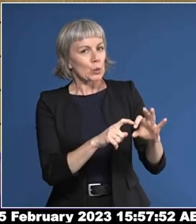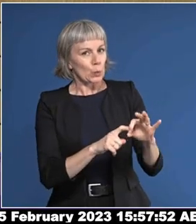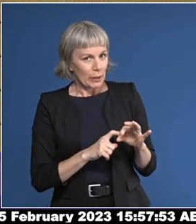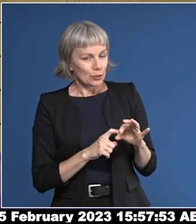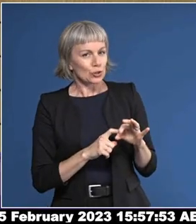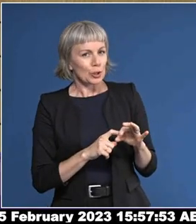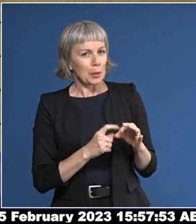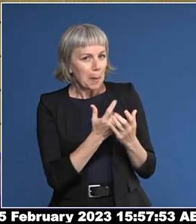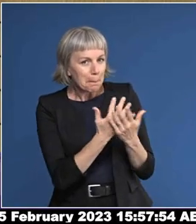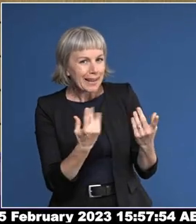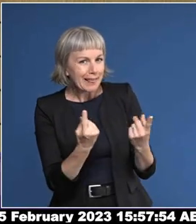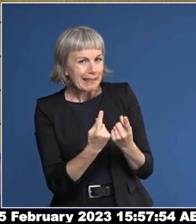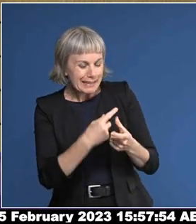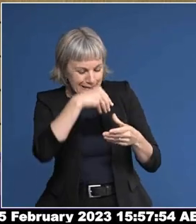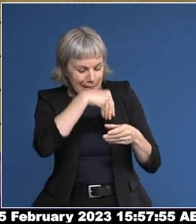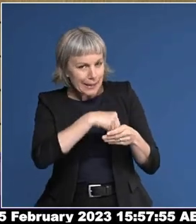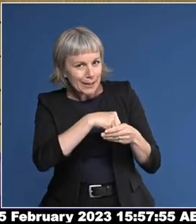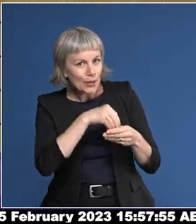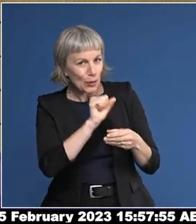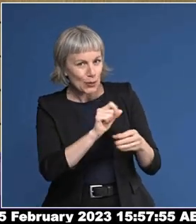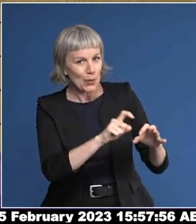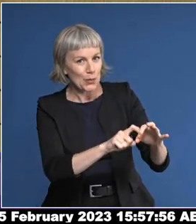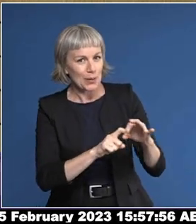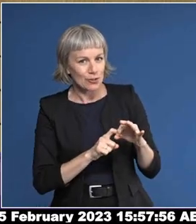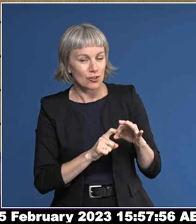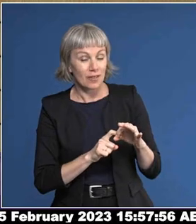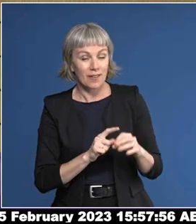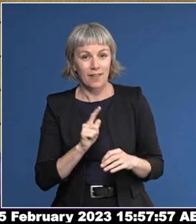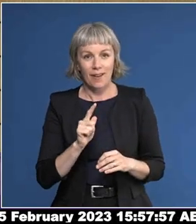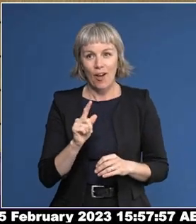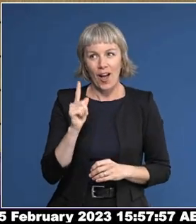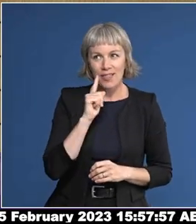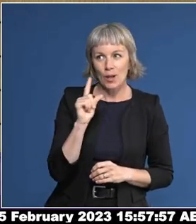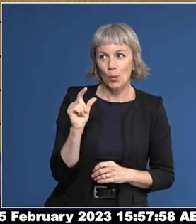probably there is some context that should be provided as well around that.